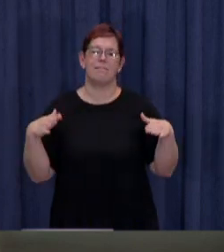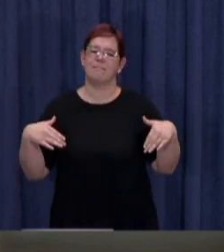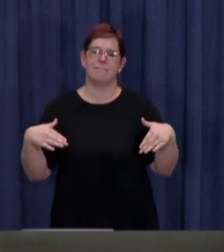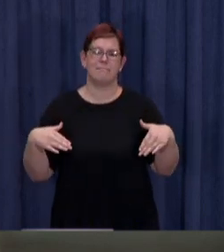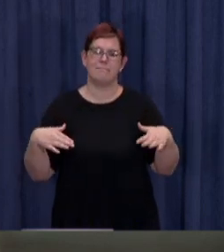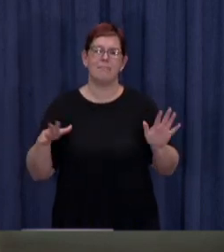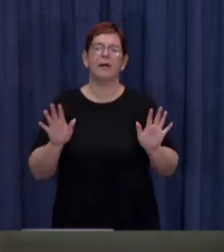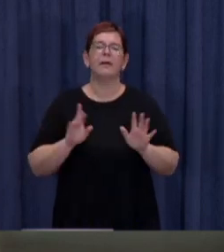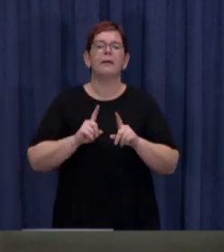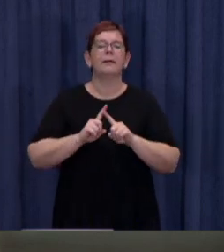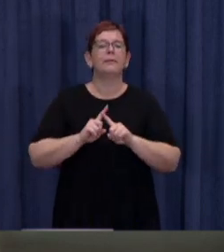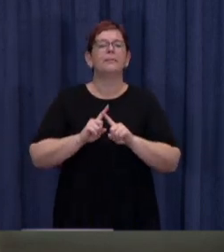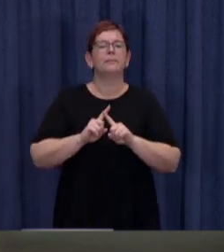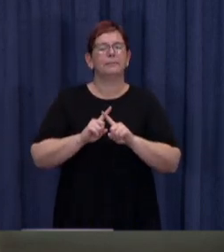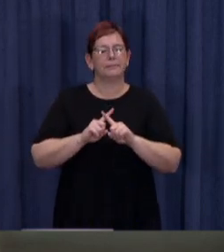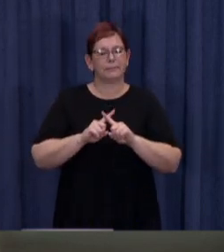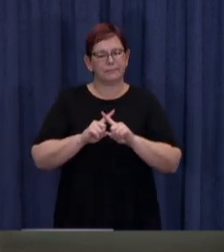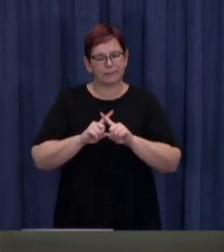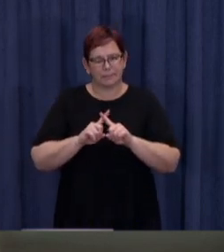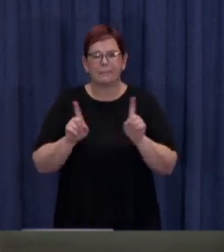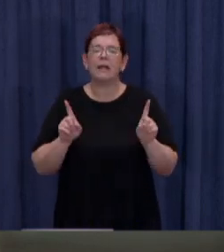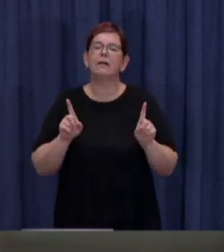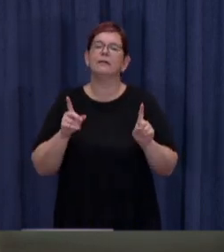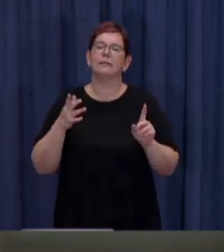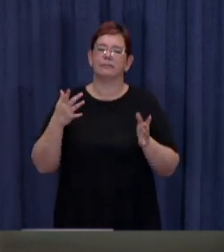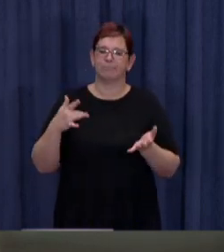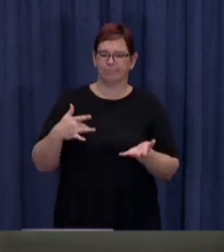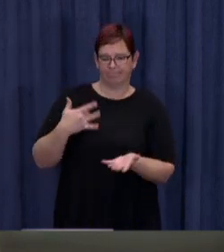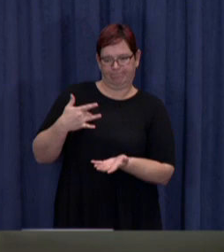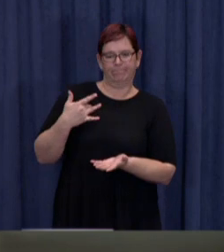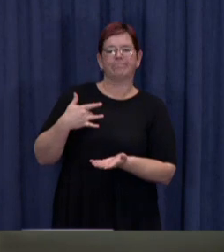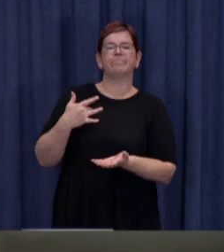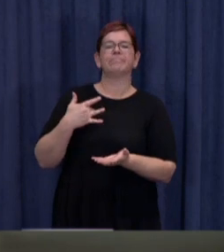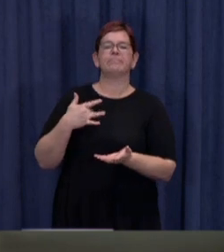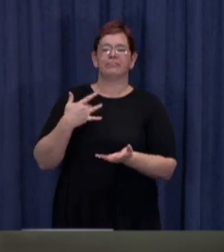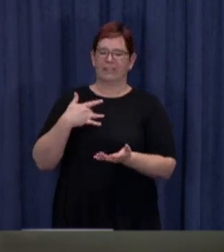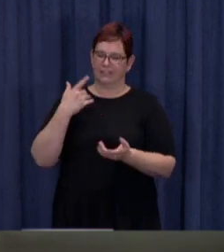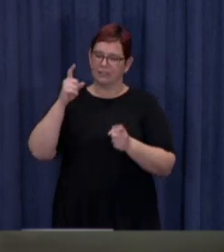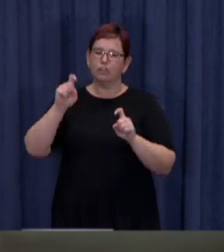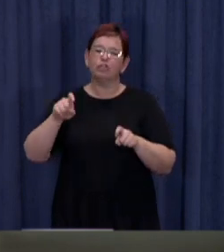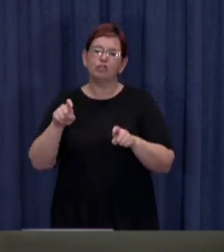reasons starting with health and principally health but also going through other difficulties they're having right now others felt that should